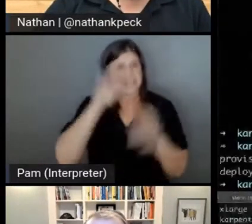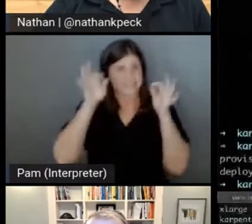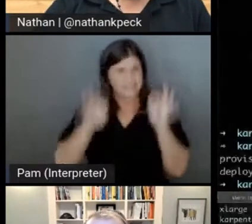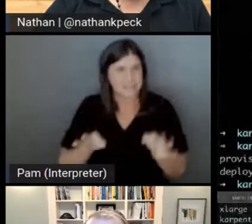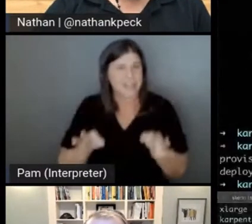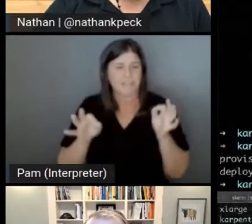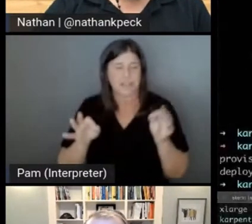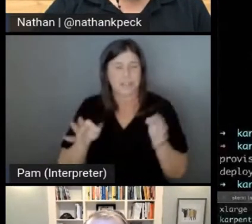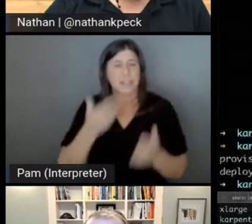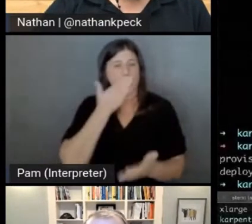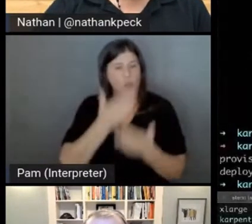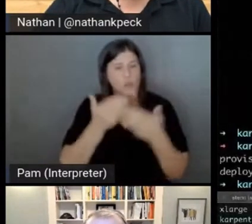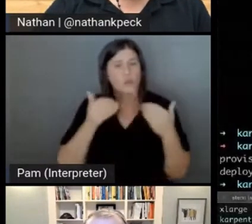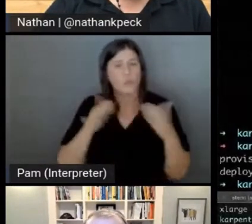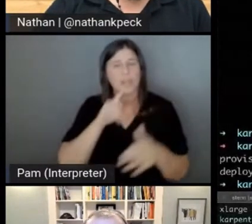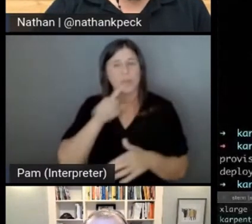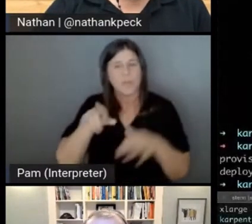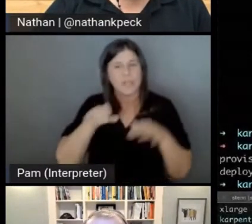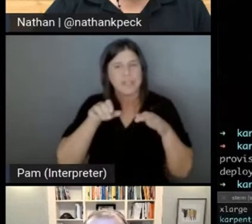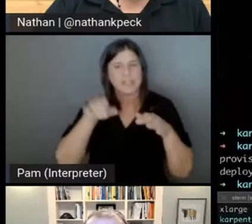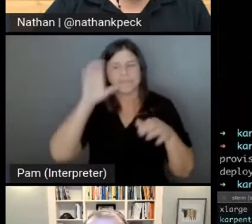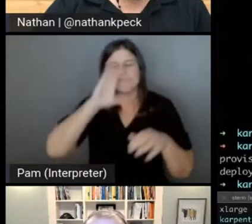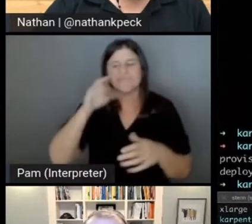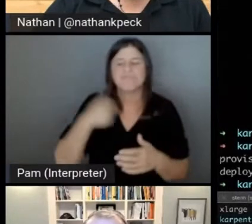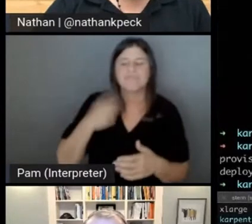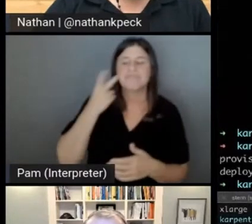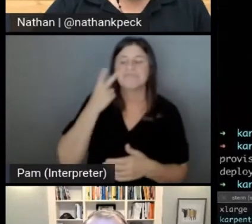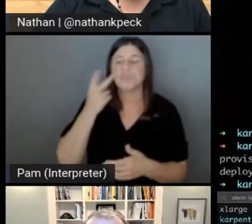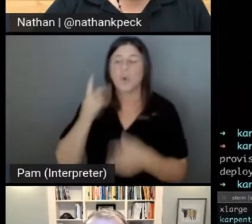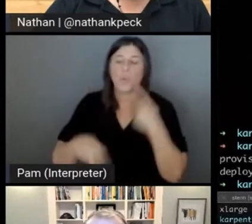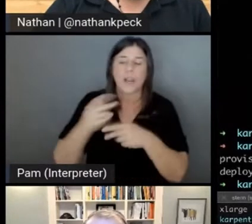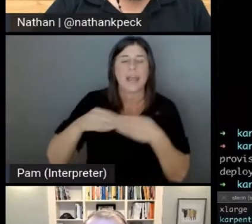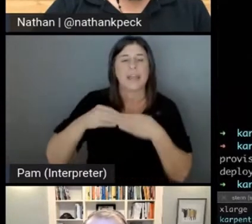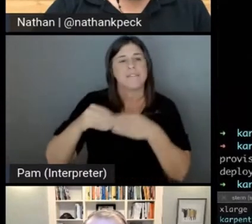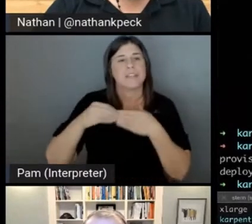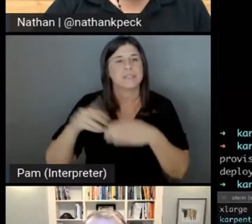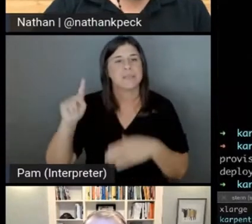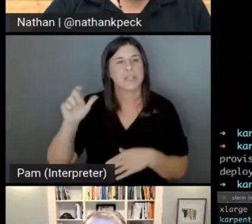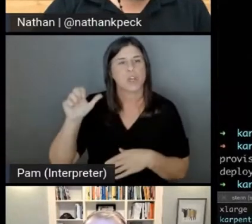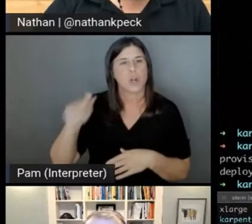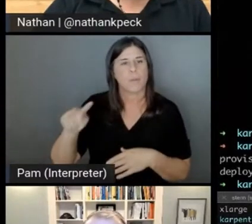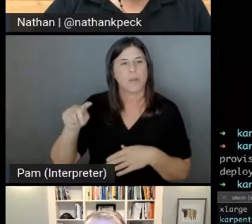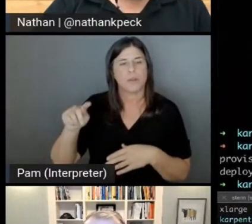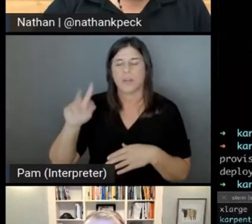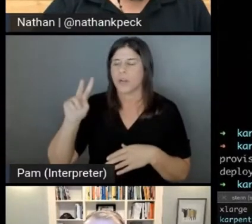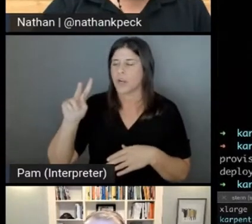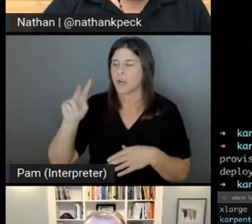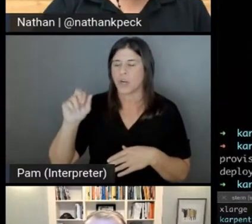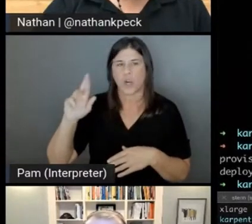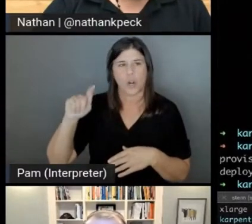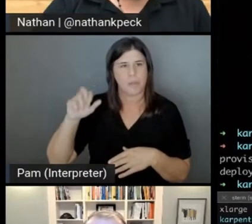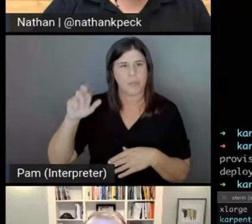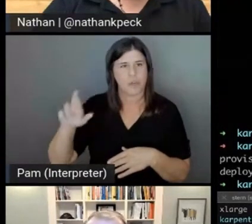to explore the flexibility that the Karpenter enables. Yeah. It feels like it's hitting that balance quite perfectly